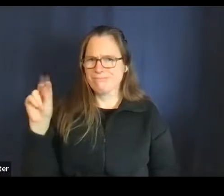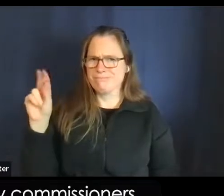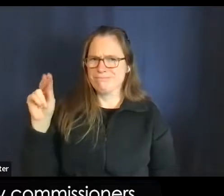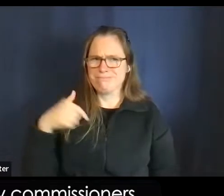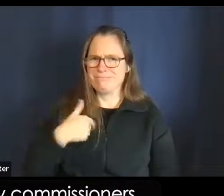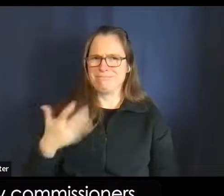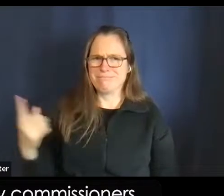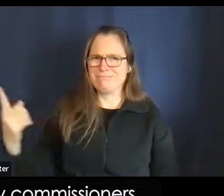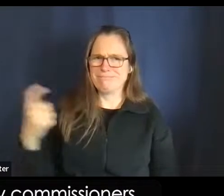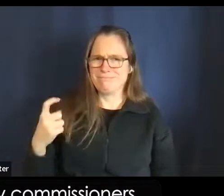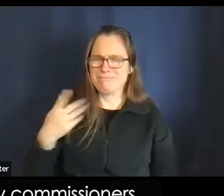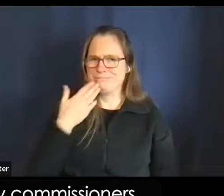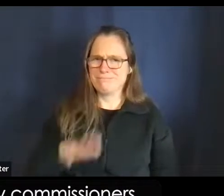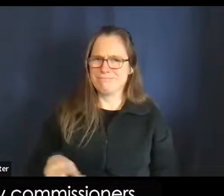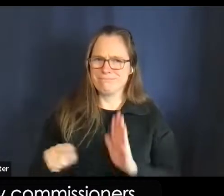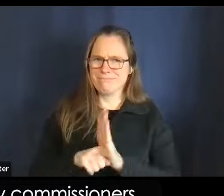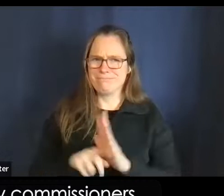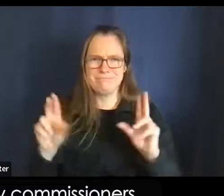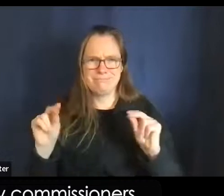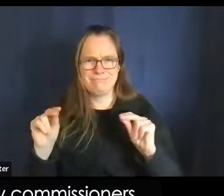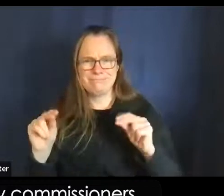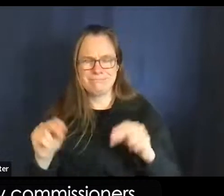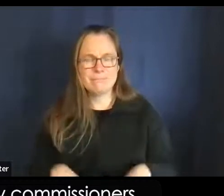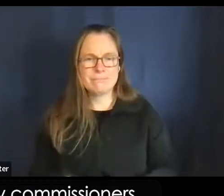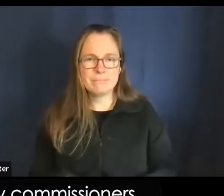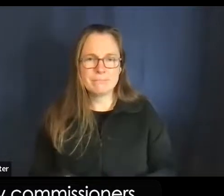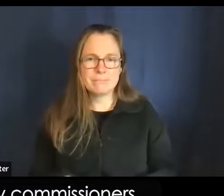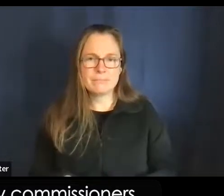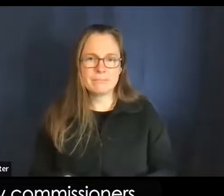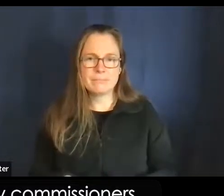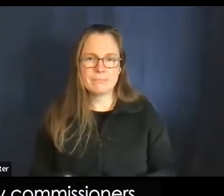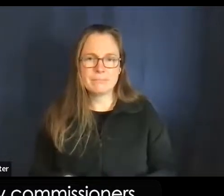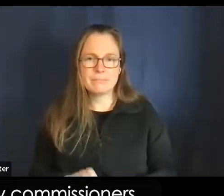[lauging] So we've got city commissioners who have been pretty outspoken against this proposal.